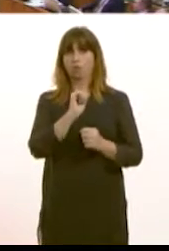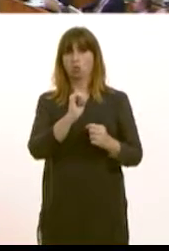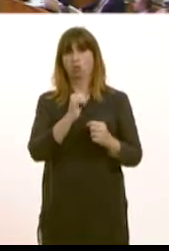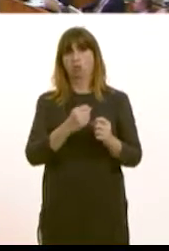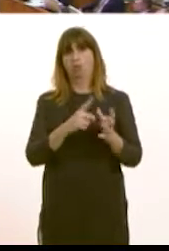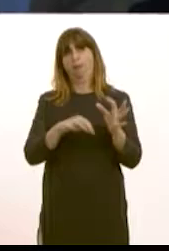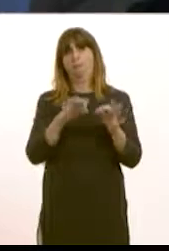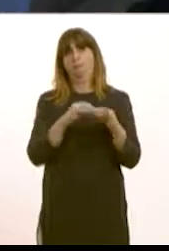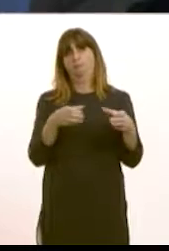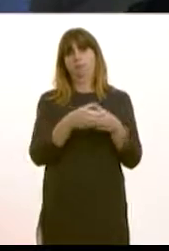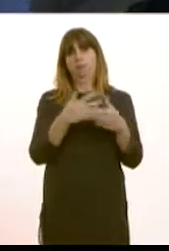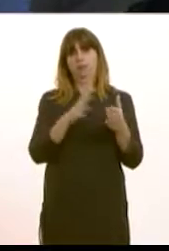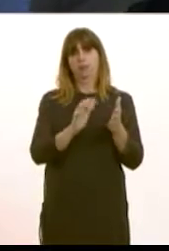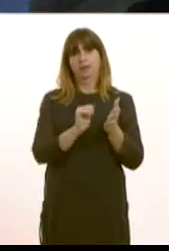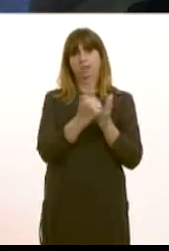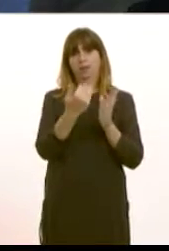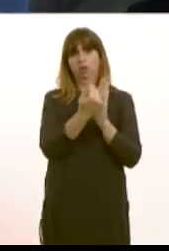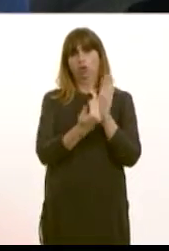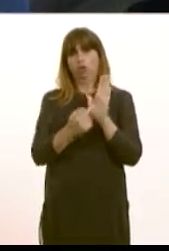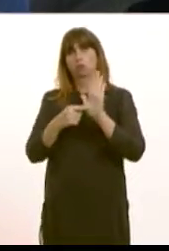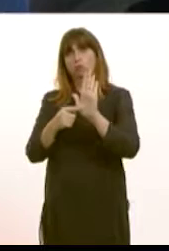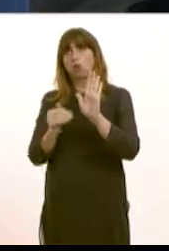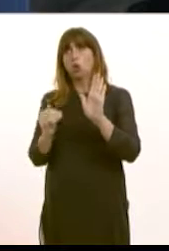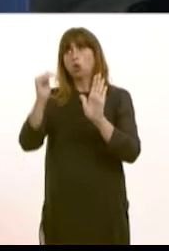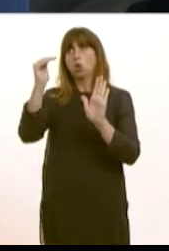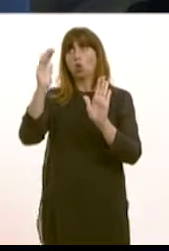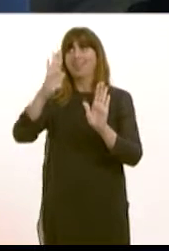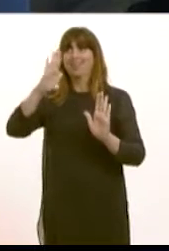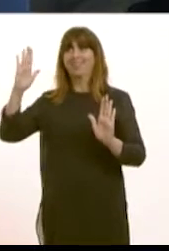and purposes, and they were lines on a map and many stakeholders have given their opinion of that.